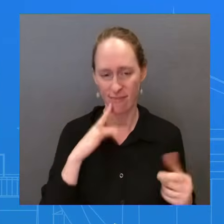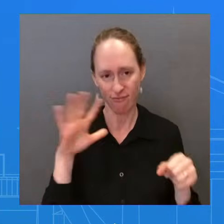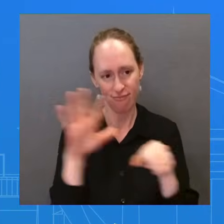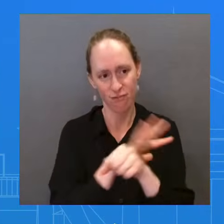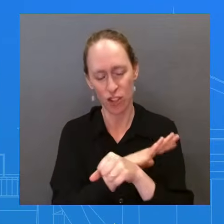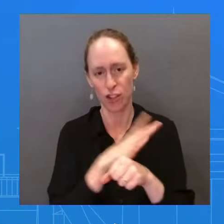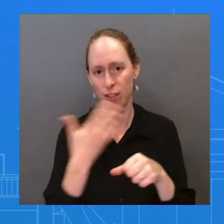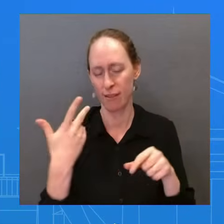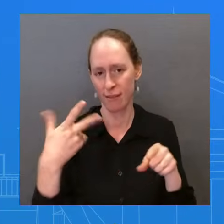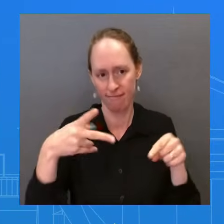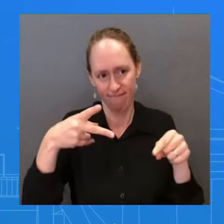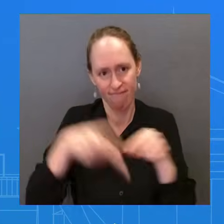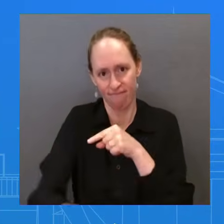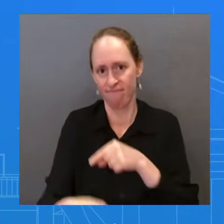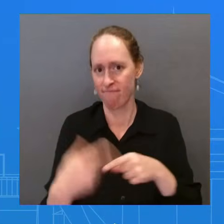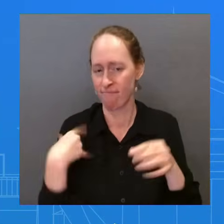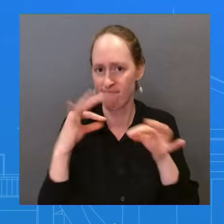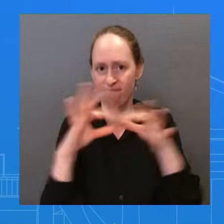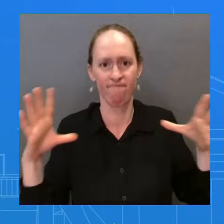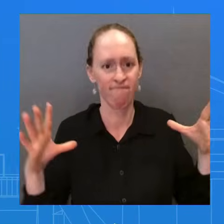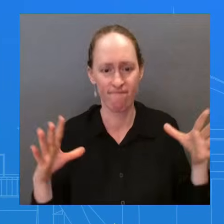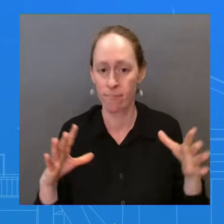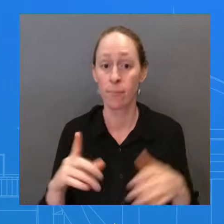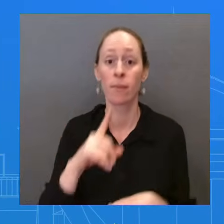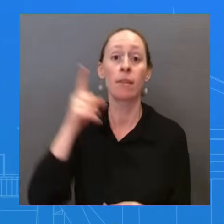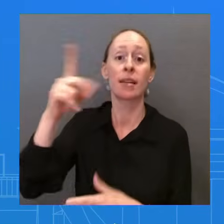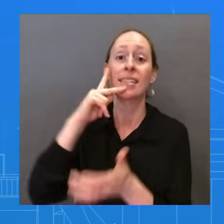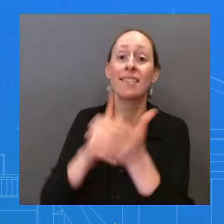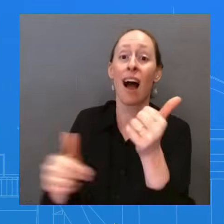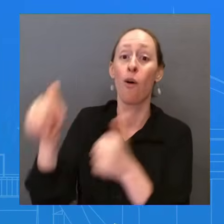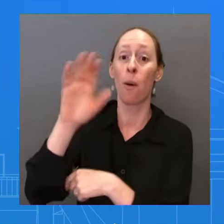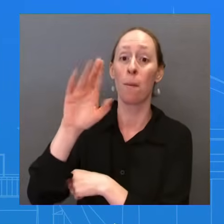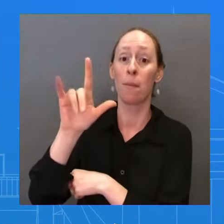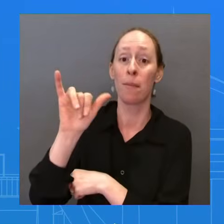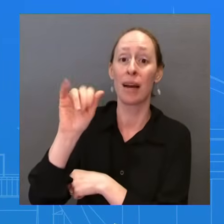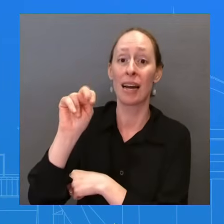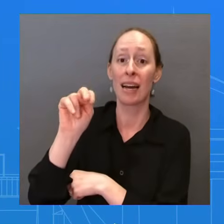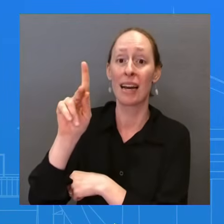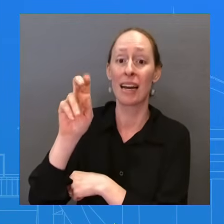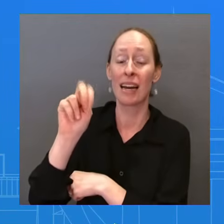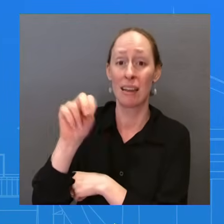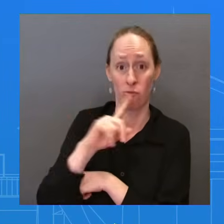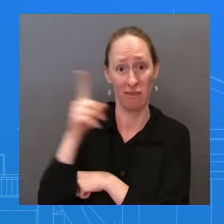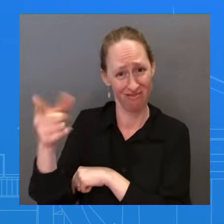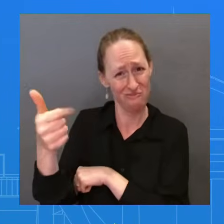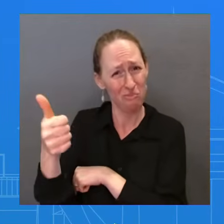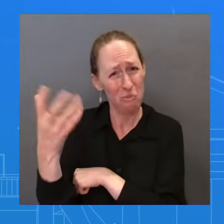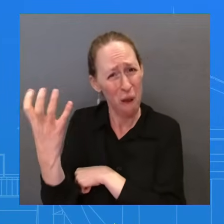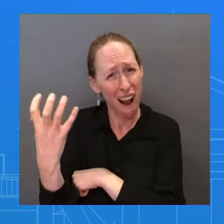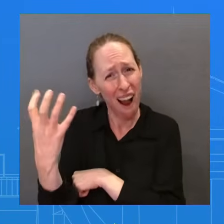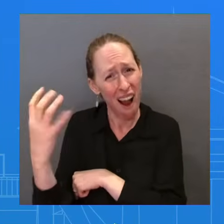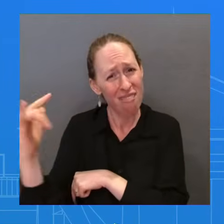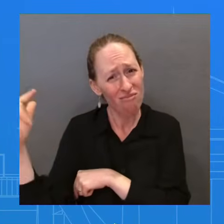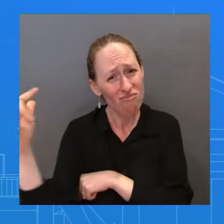We want to get back to that spirit of Bali. We want to -- there are lines of communication open, and certainly we have used the diplomatic channel